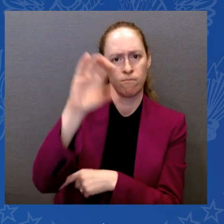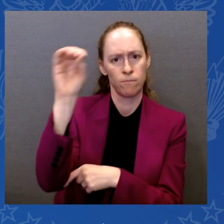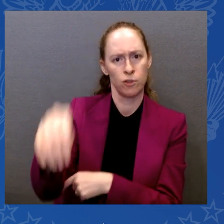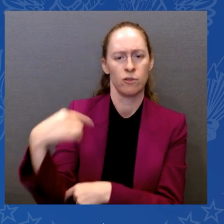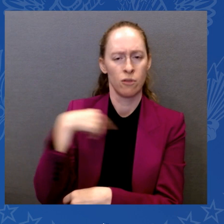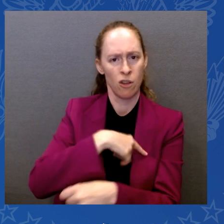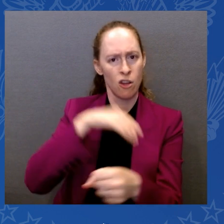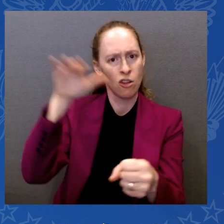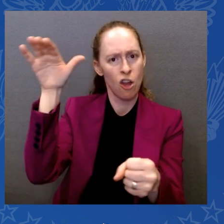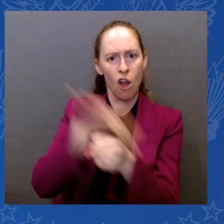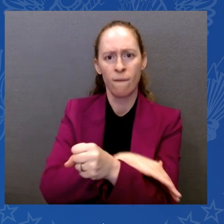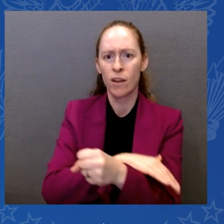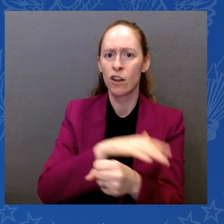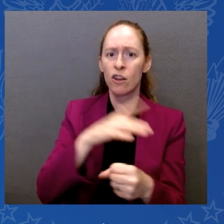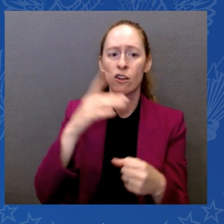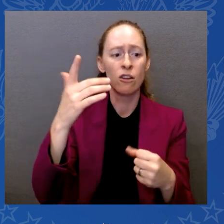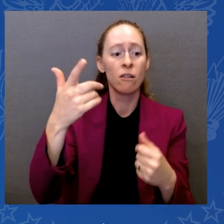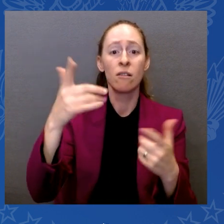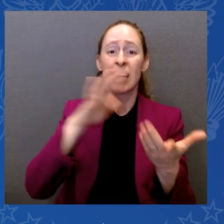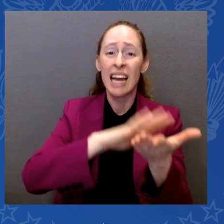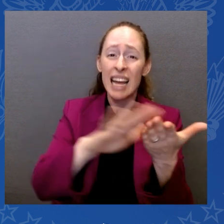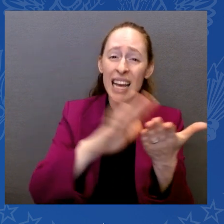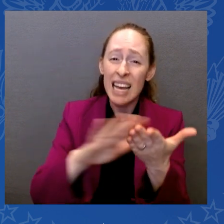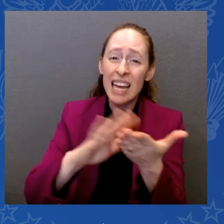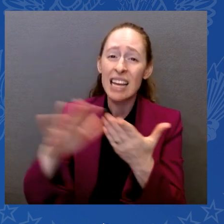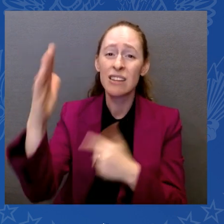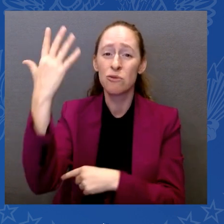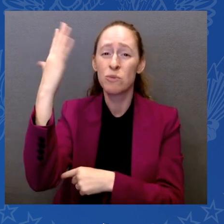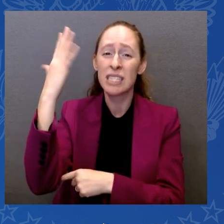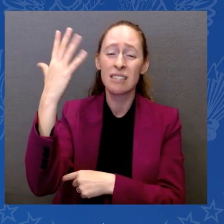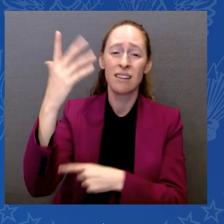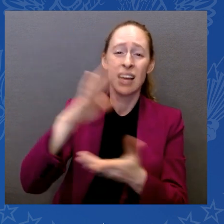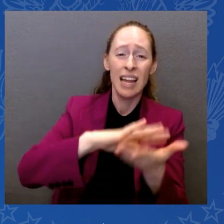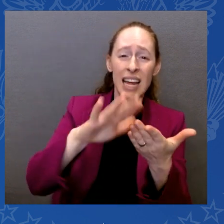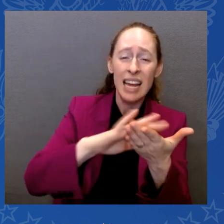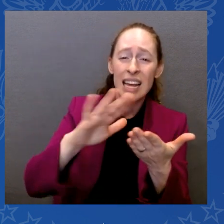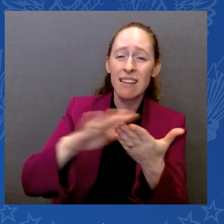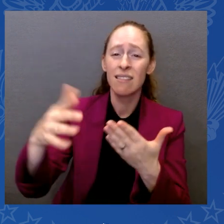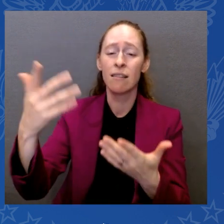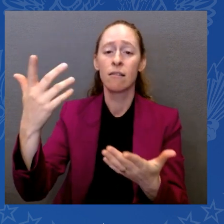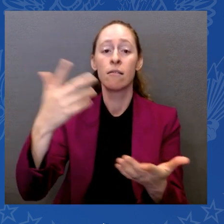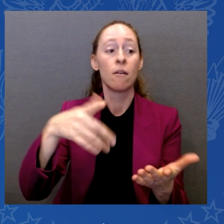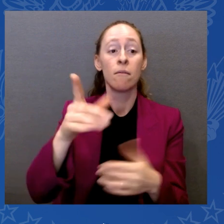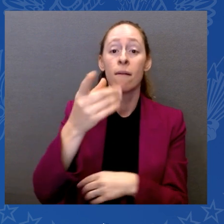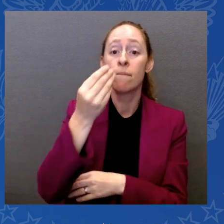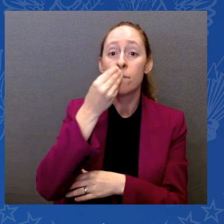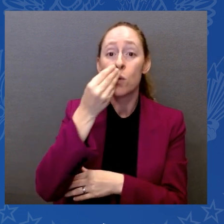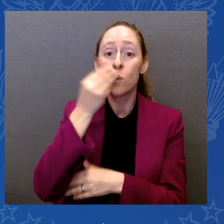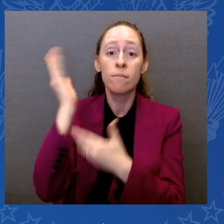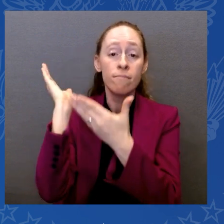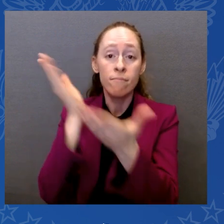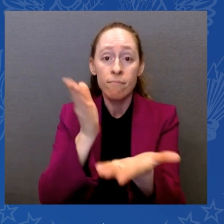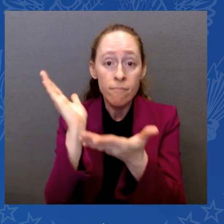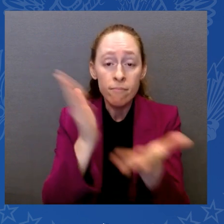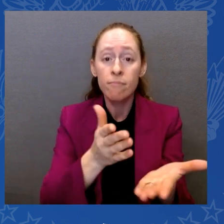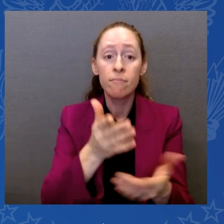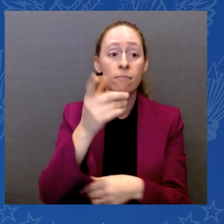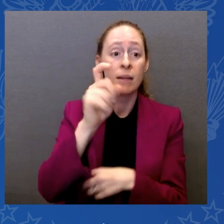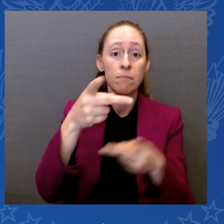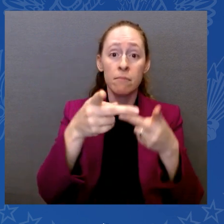shelter and food for the whole month. One hundred percent. So there's no cost at all, Governor, to you. I mean, there's a significant cost, I know --